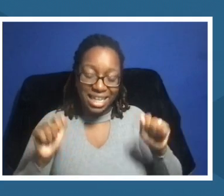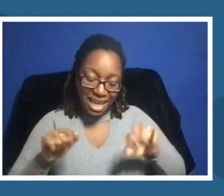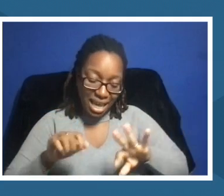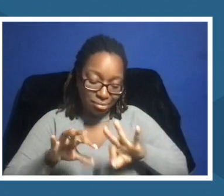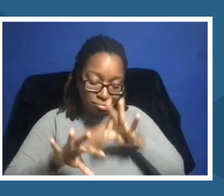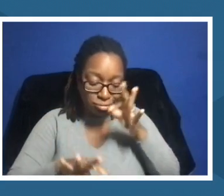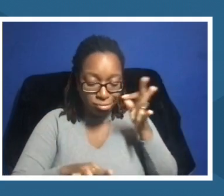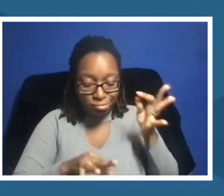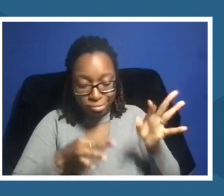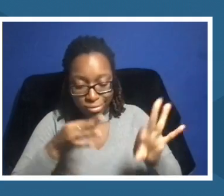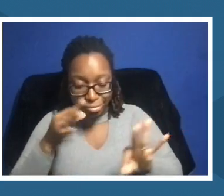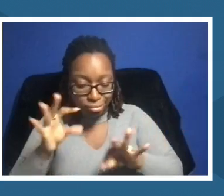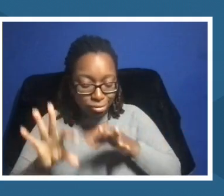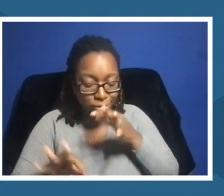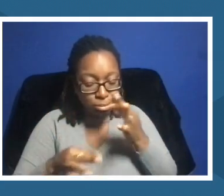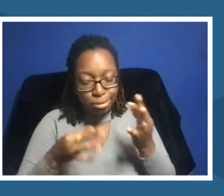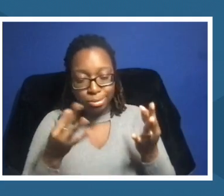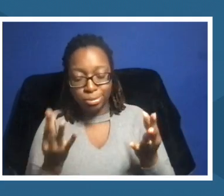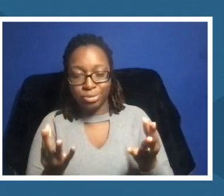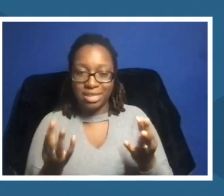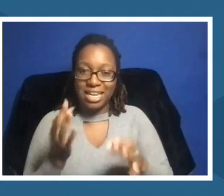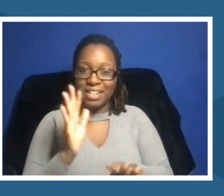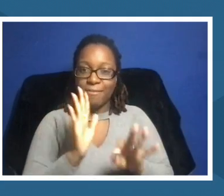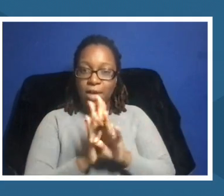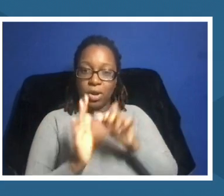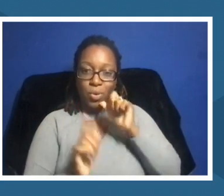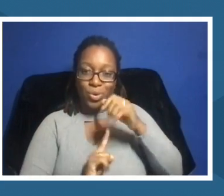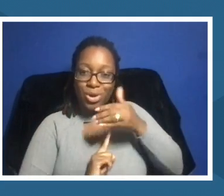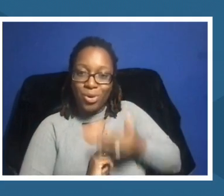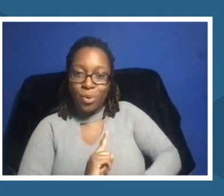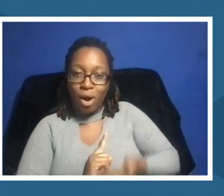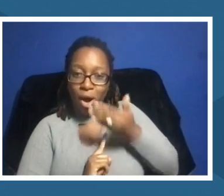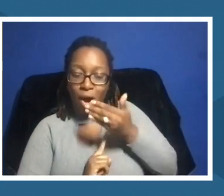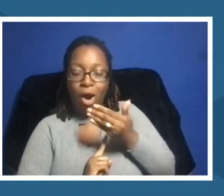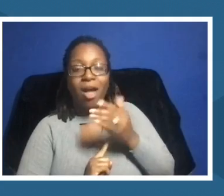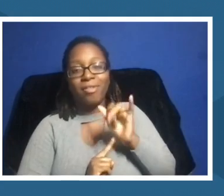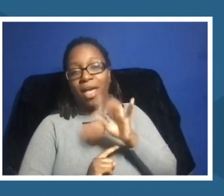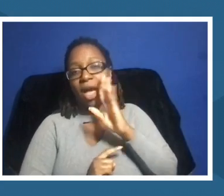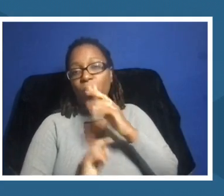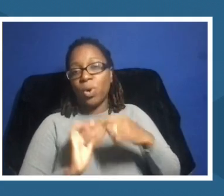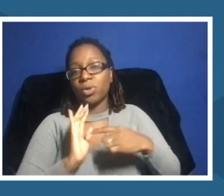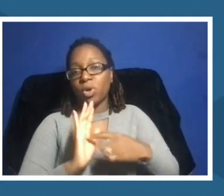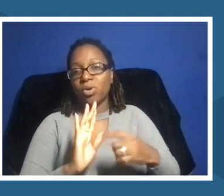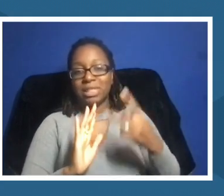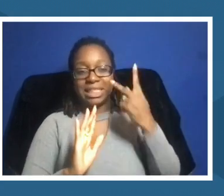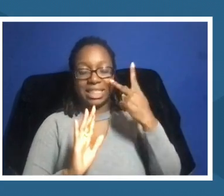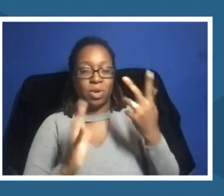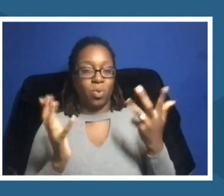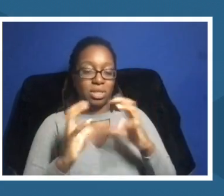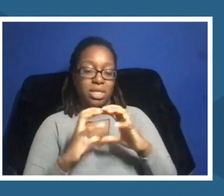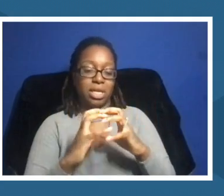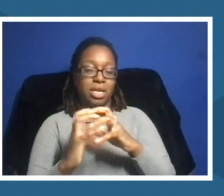really get to that nuance is oftentimes reflecting on the intersectionalities and personal experiences that they that